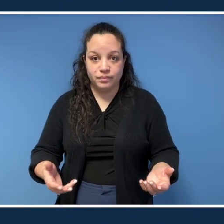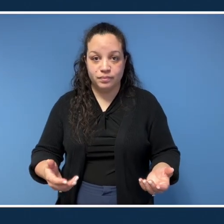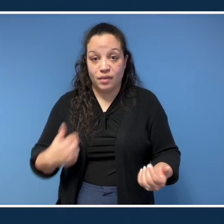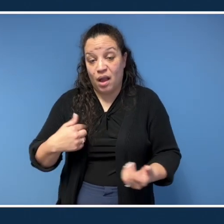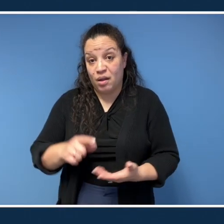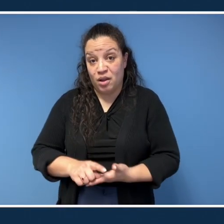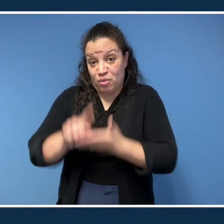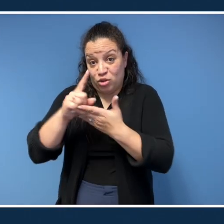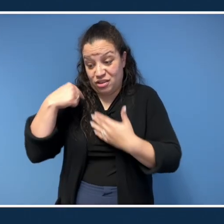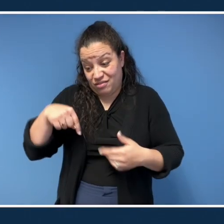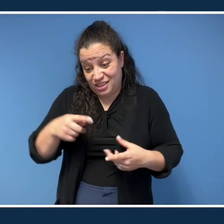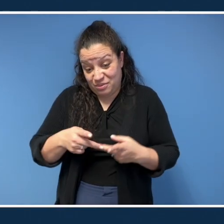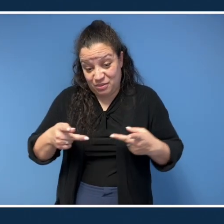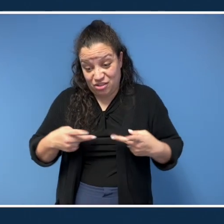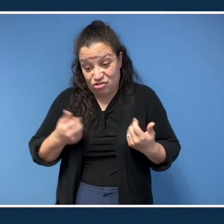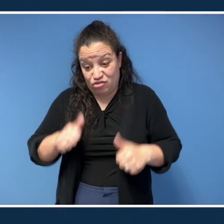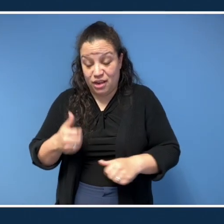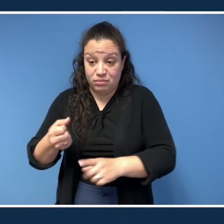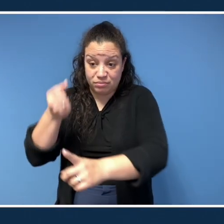I'm privileged enough to be in this position to try to impact our community.